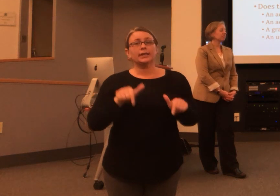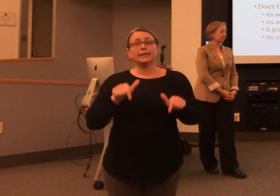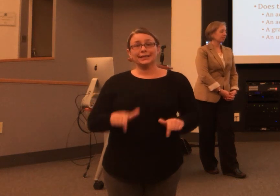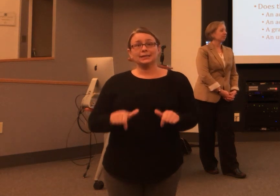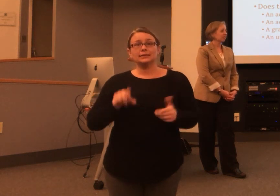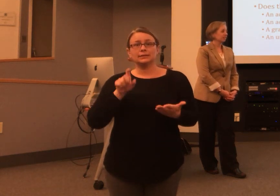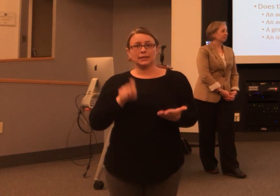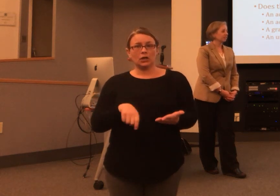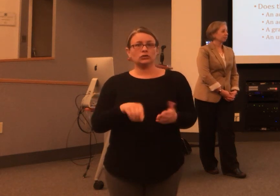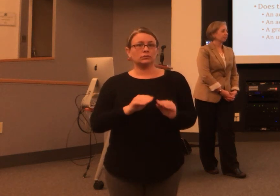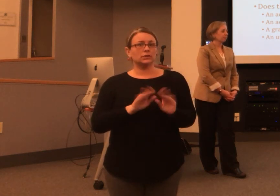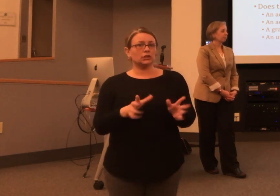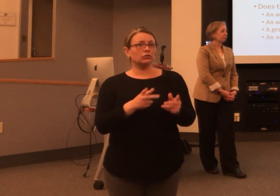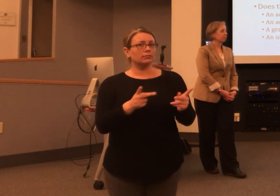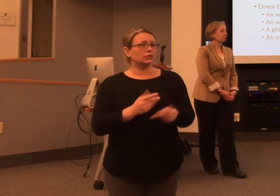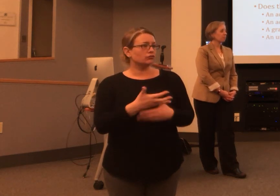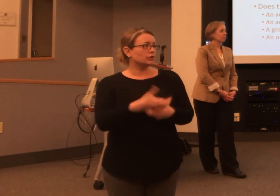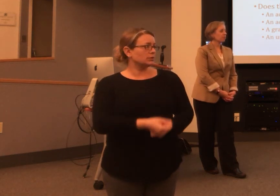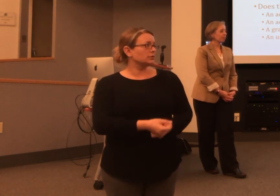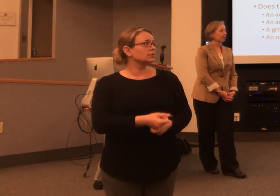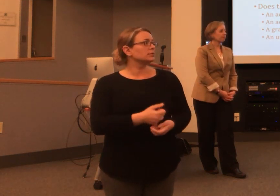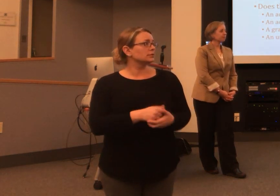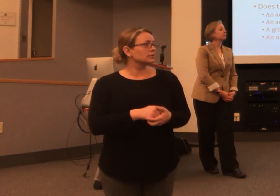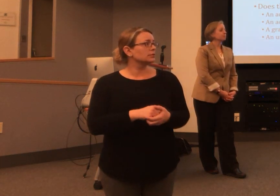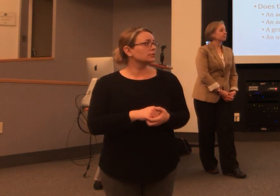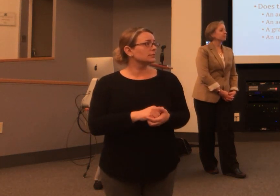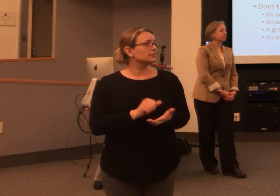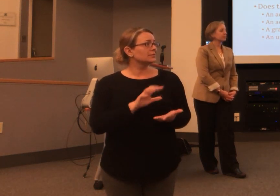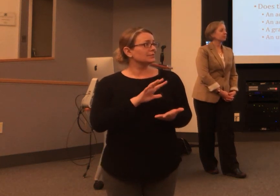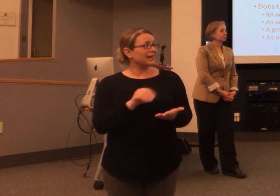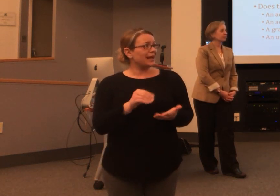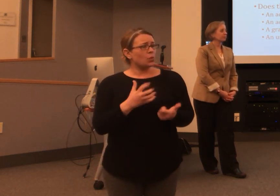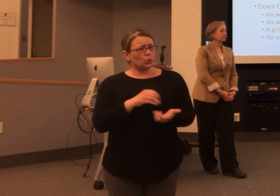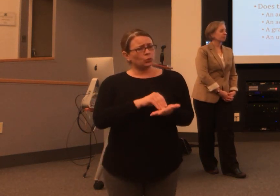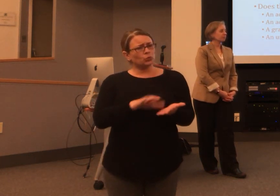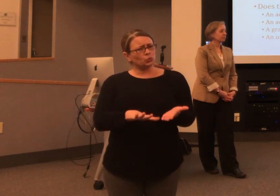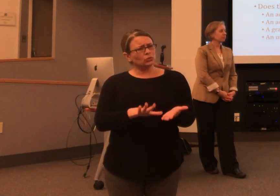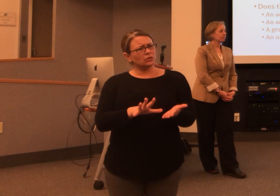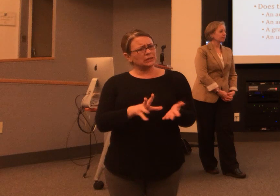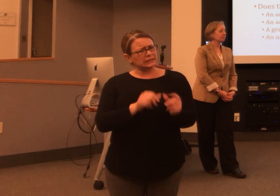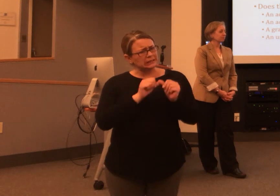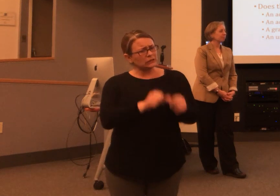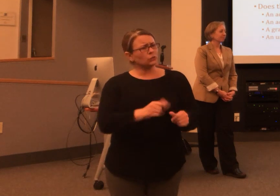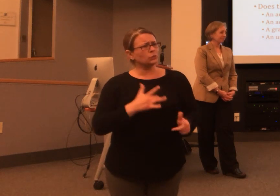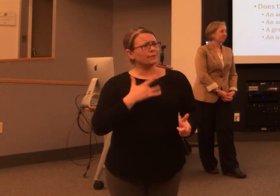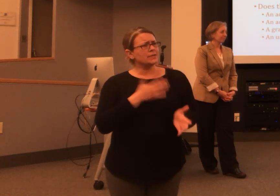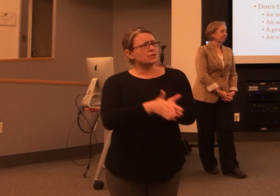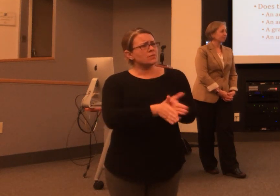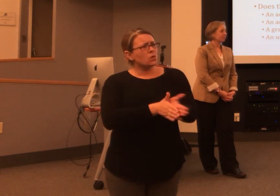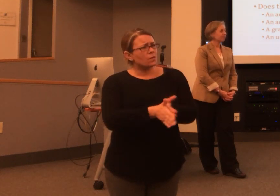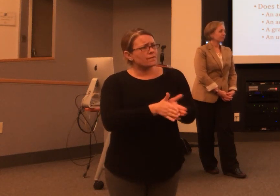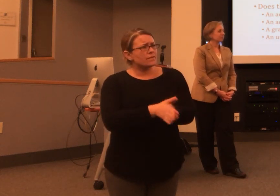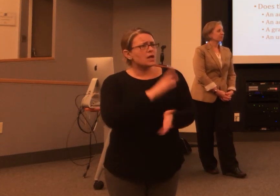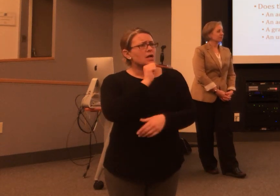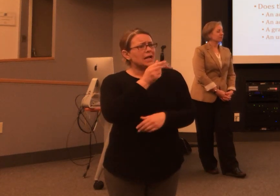And feel motivated to create, and not feel like we're out to attain ideas and keep it safe.